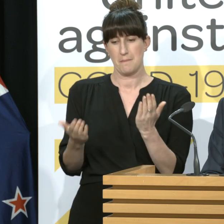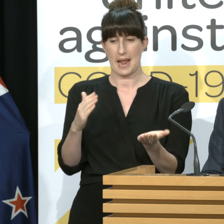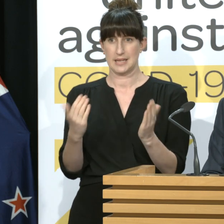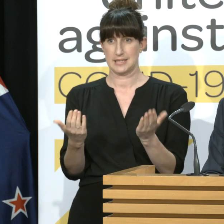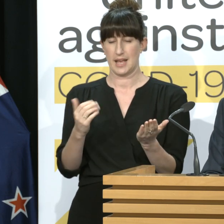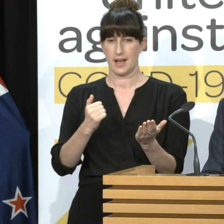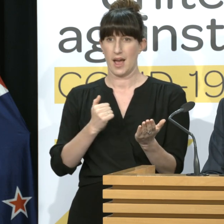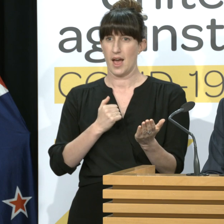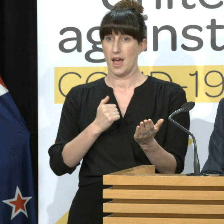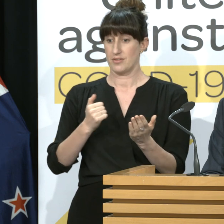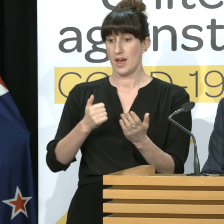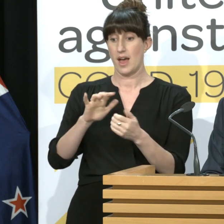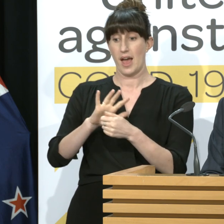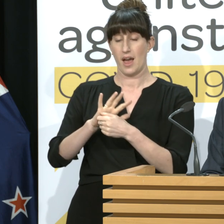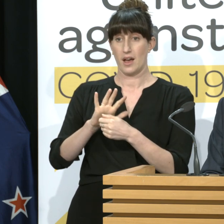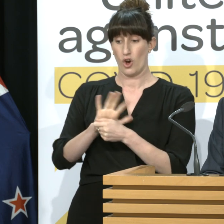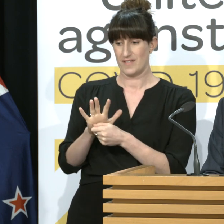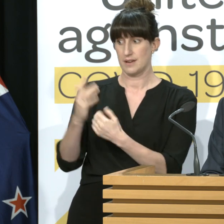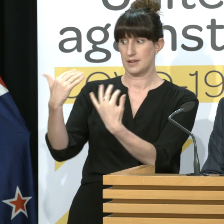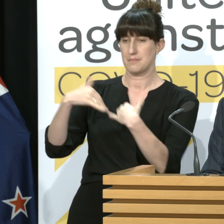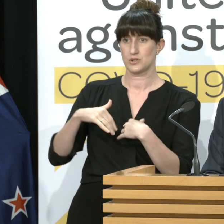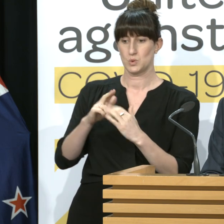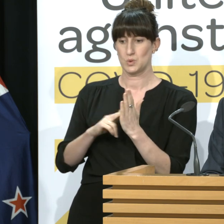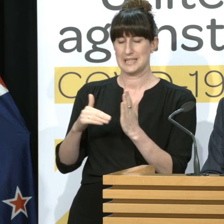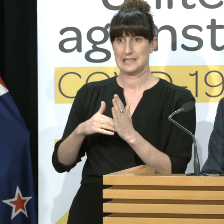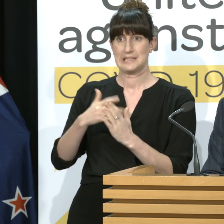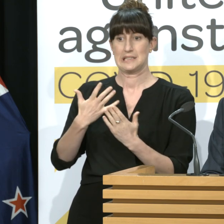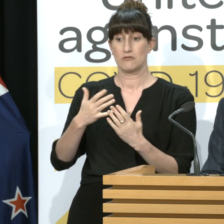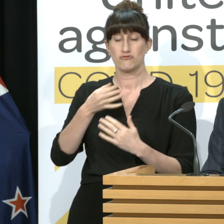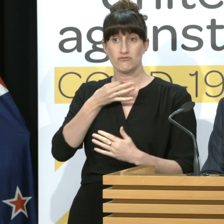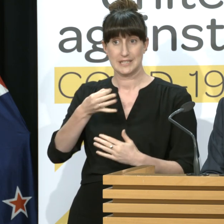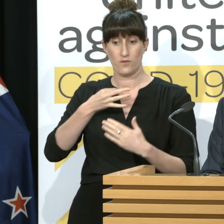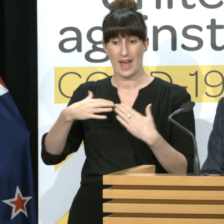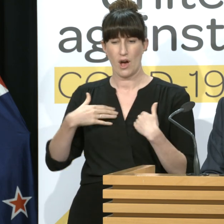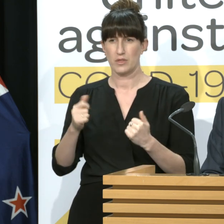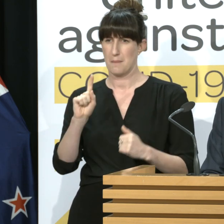whilst managing economic impact. For example, finding ways to bring international sport back